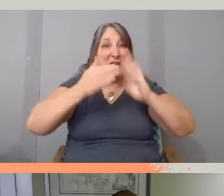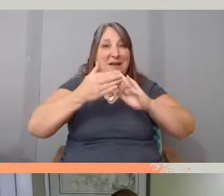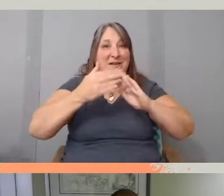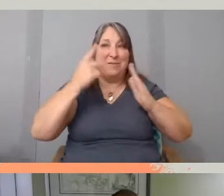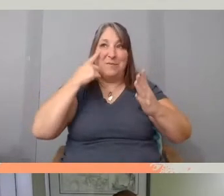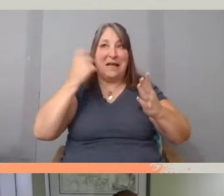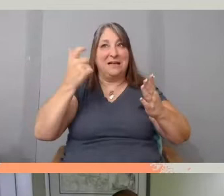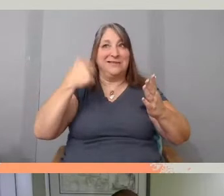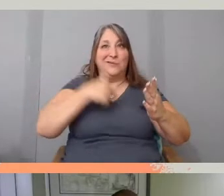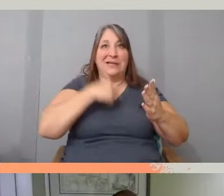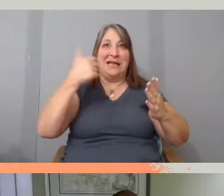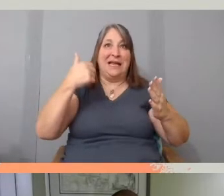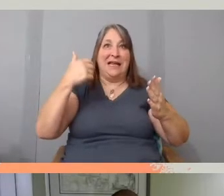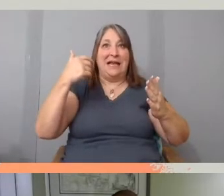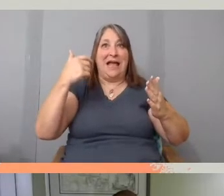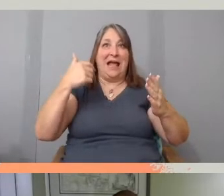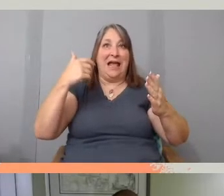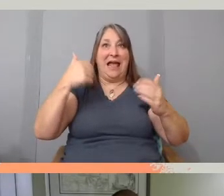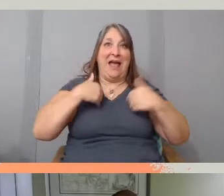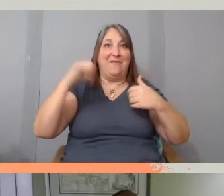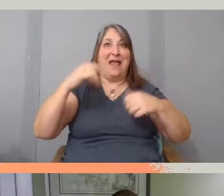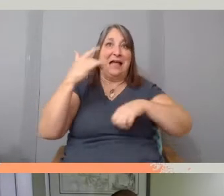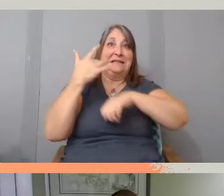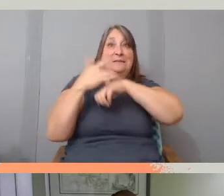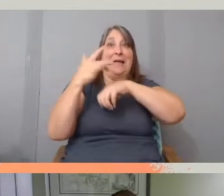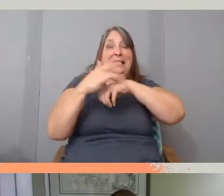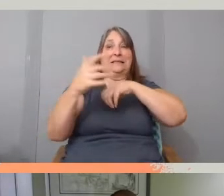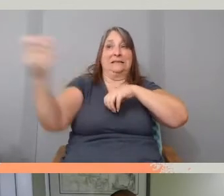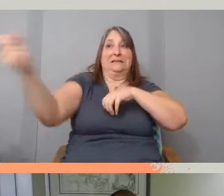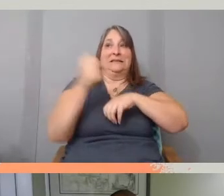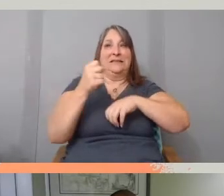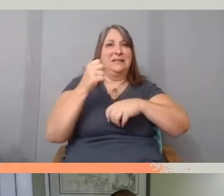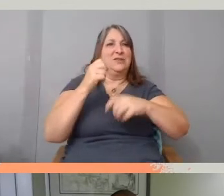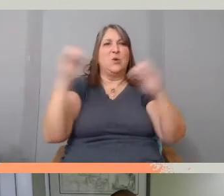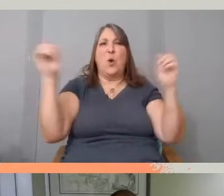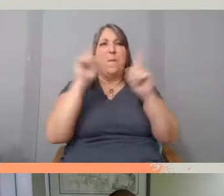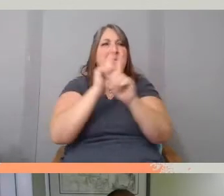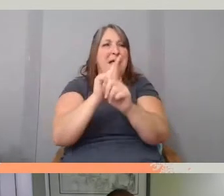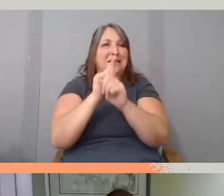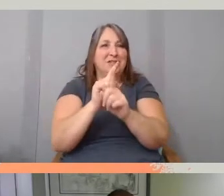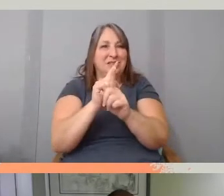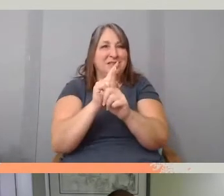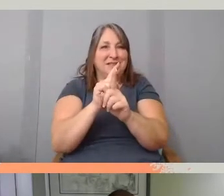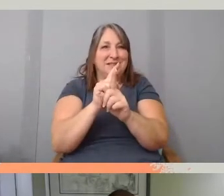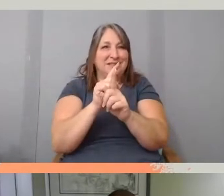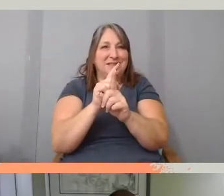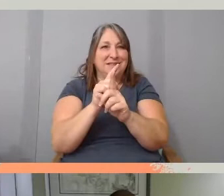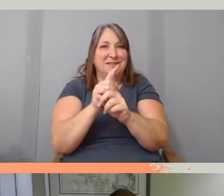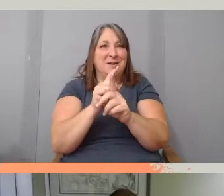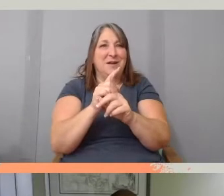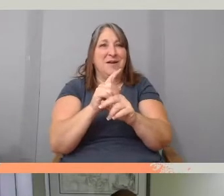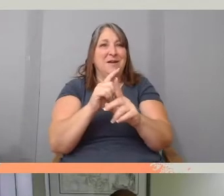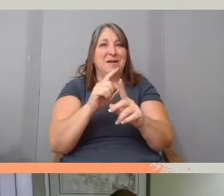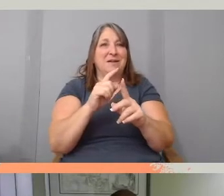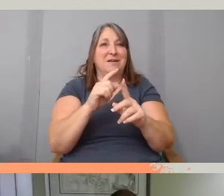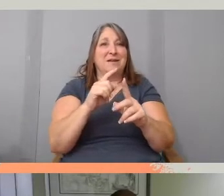that mentorship opportunity doesn't really exist. And you're not actually like listening to the person who is from that community.